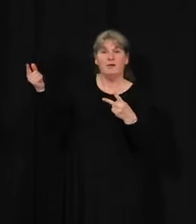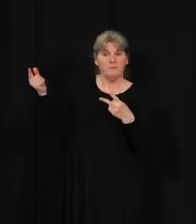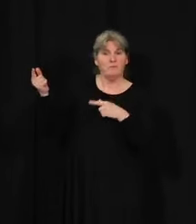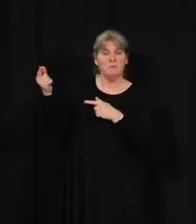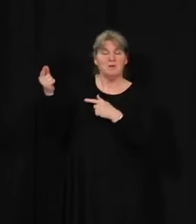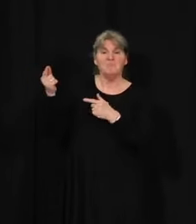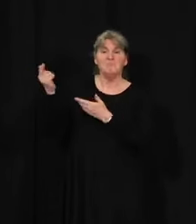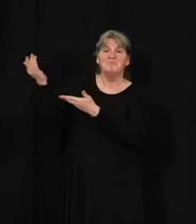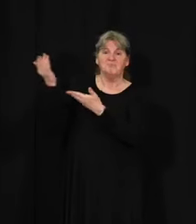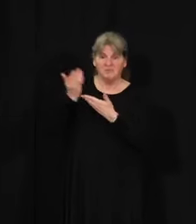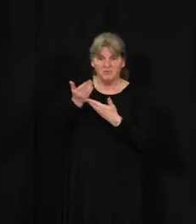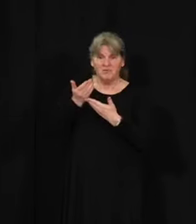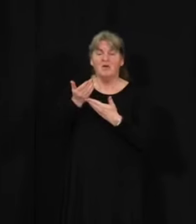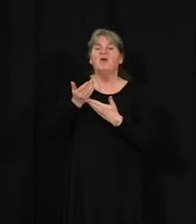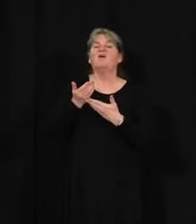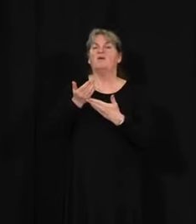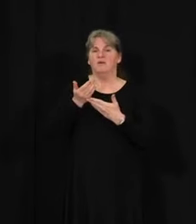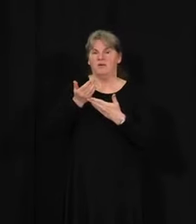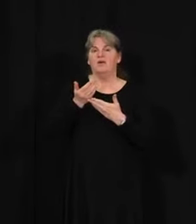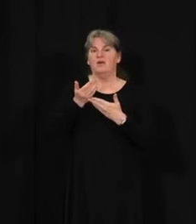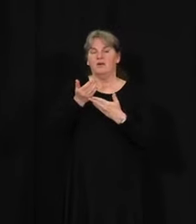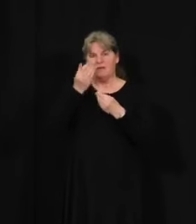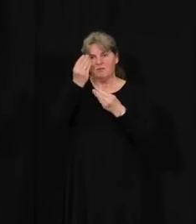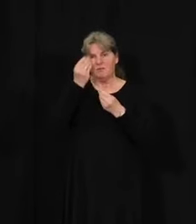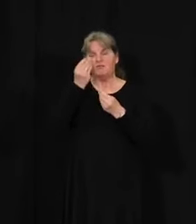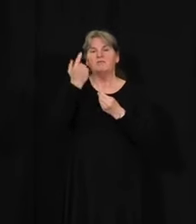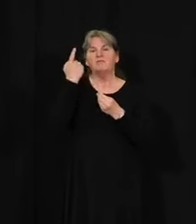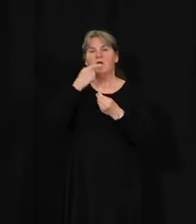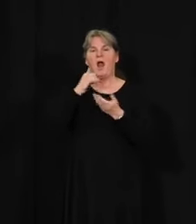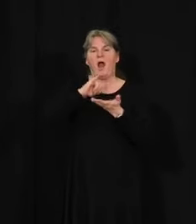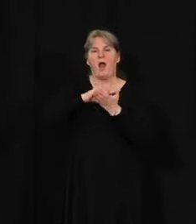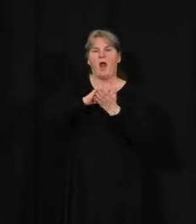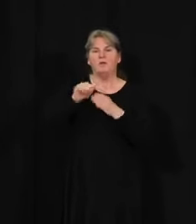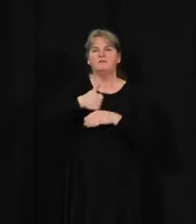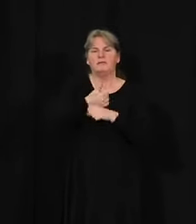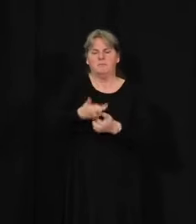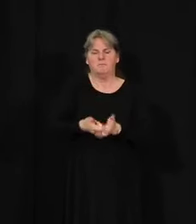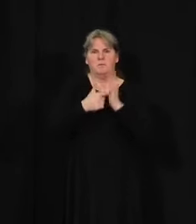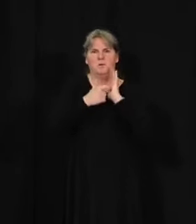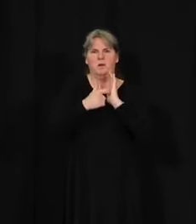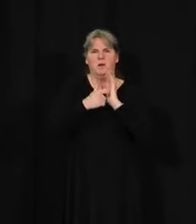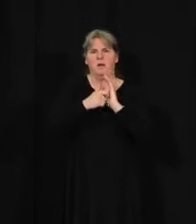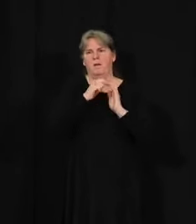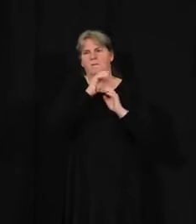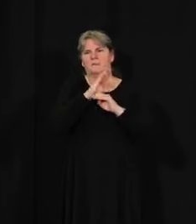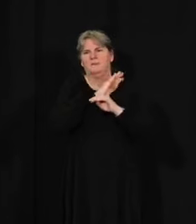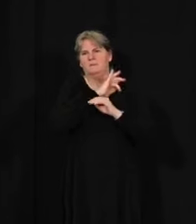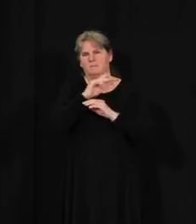framework has now been released for really setting the criteria and the general guidance for